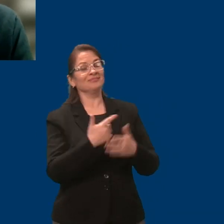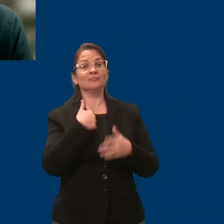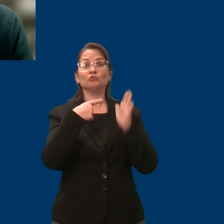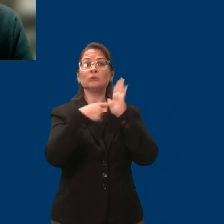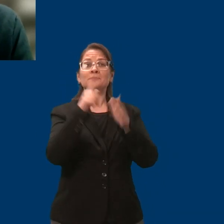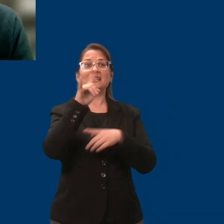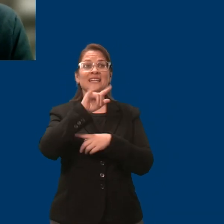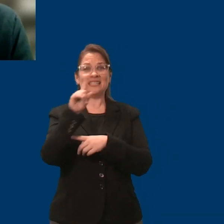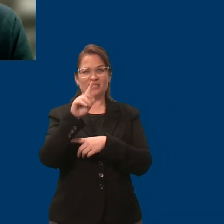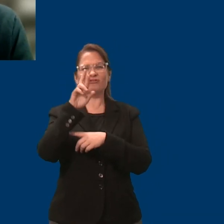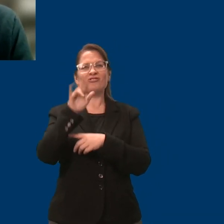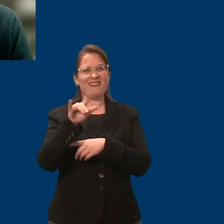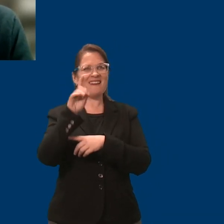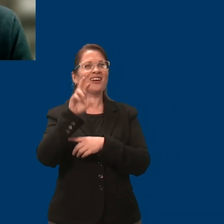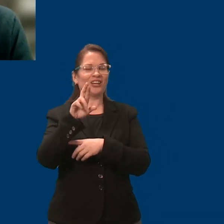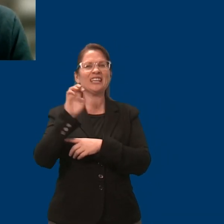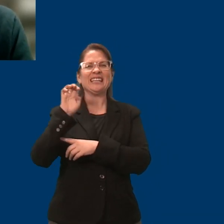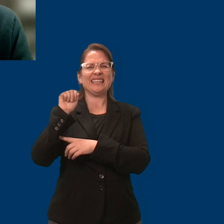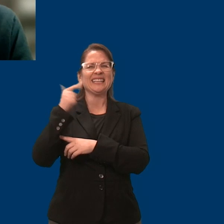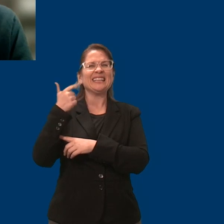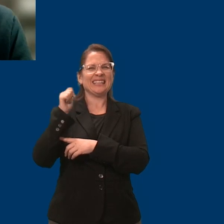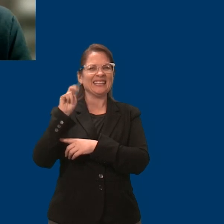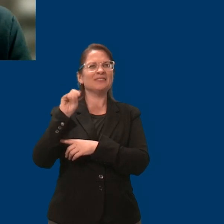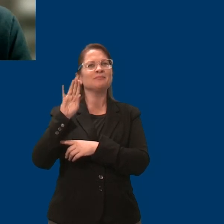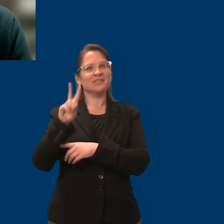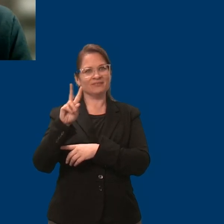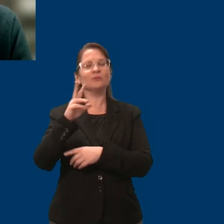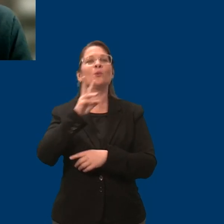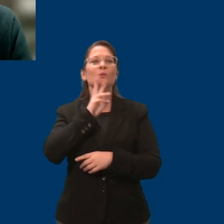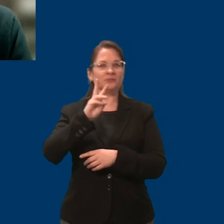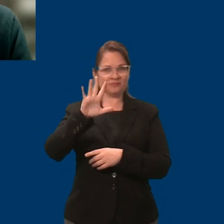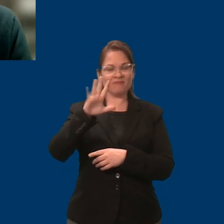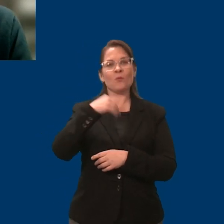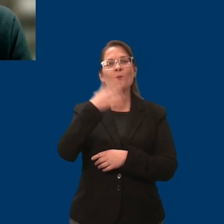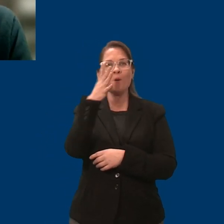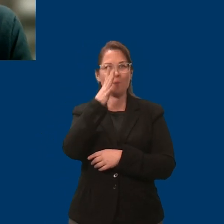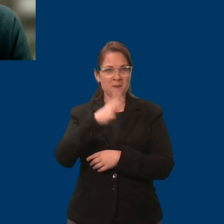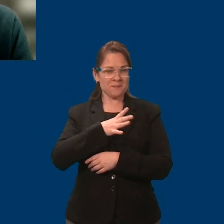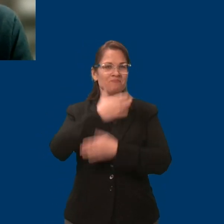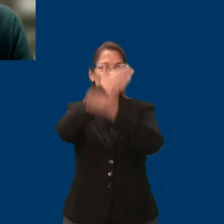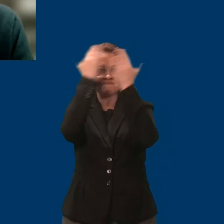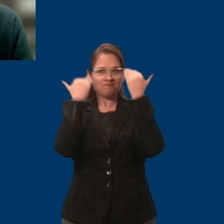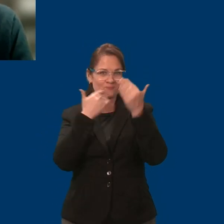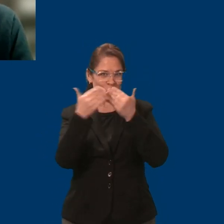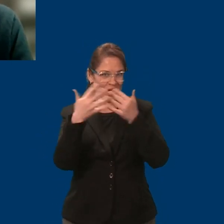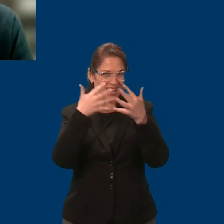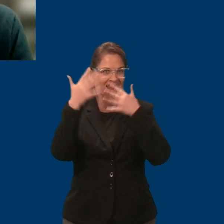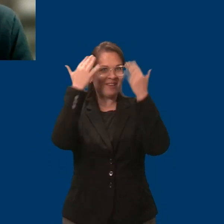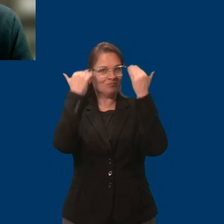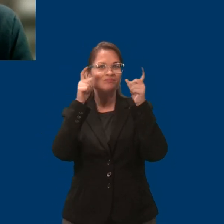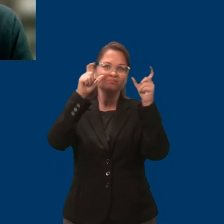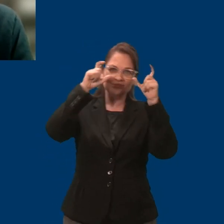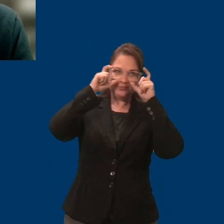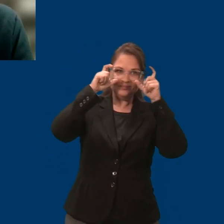I'm a 65-year-old white woman with short, grayish-blonde hair, blue eyes, and glasses, wearing a dark green sweater and silver necklace,